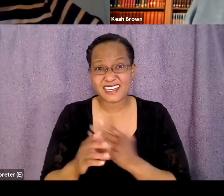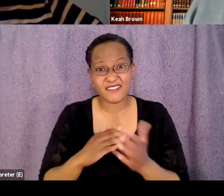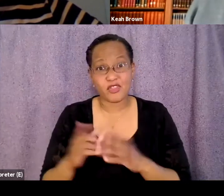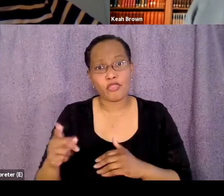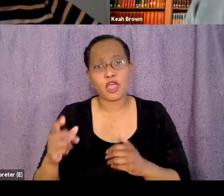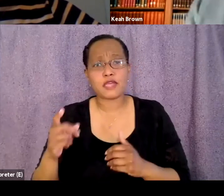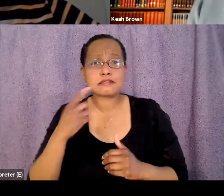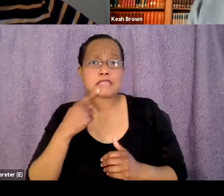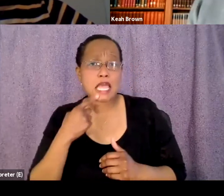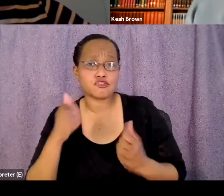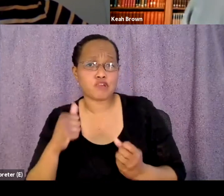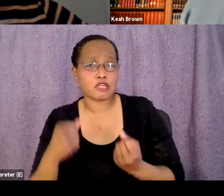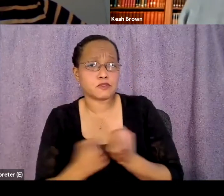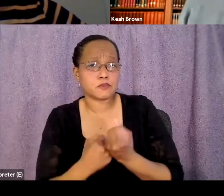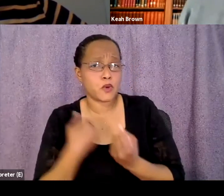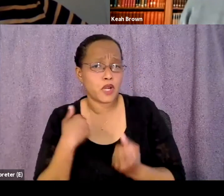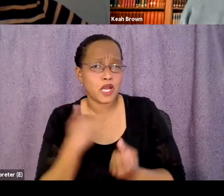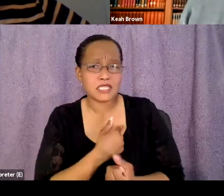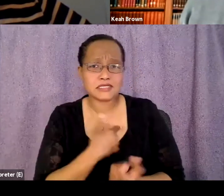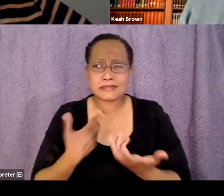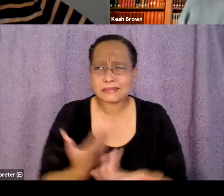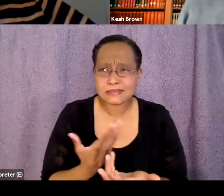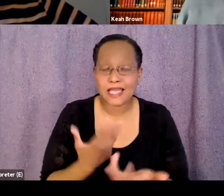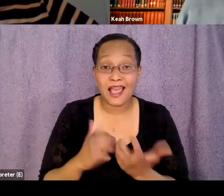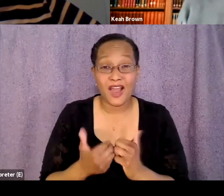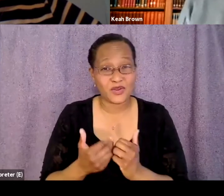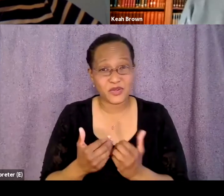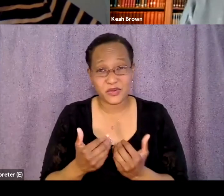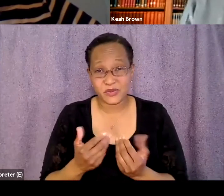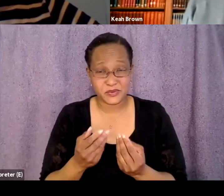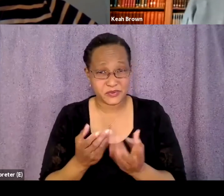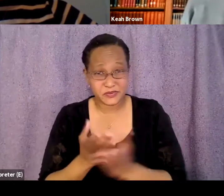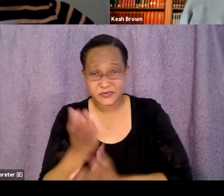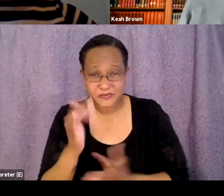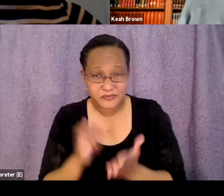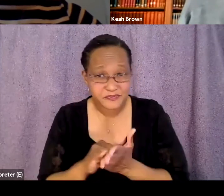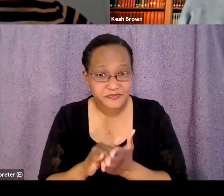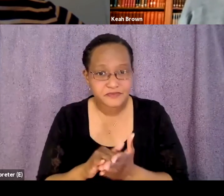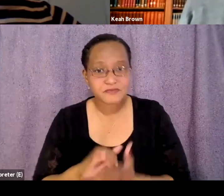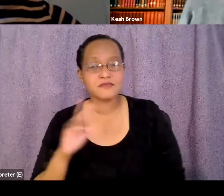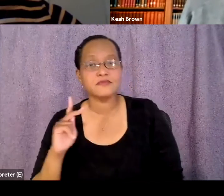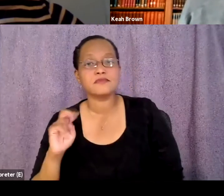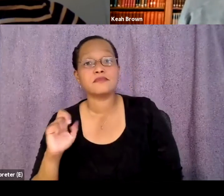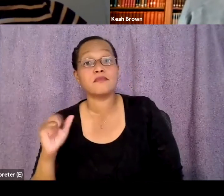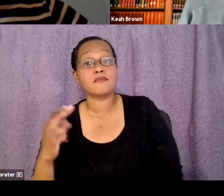Keah Brown: I think, for me, as a virgo it's a lot of planning and scheduling if there's